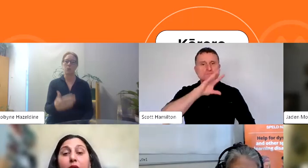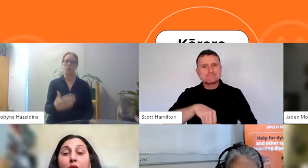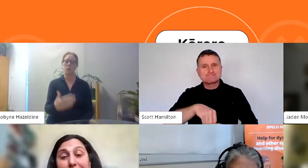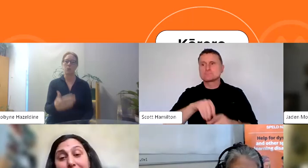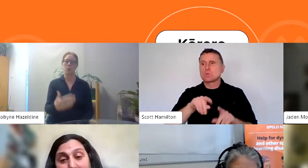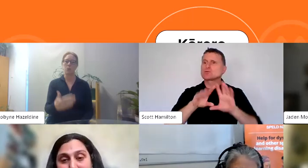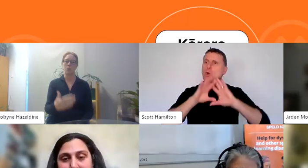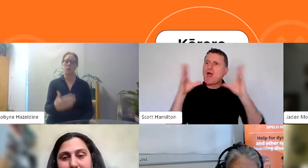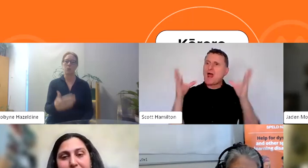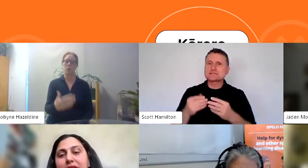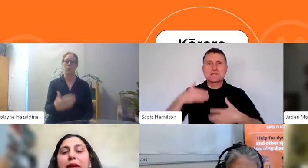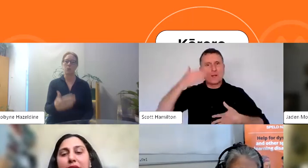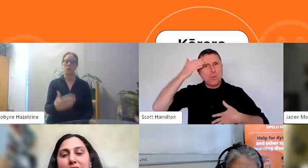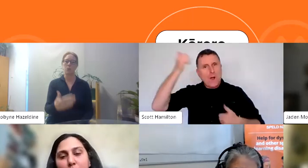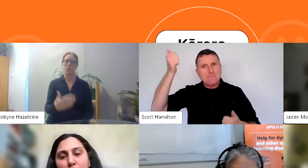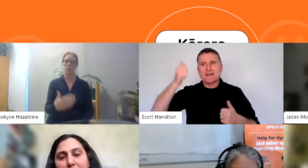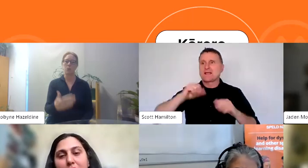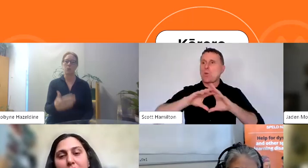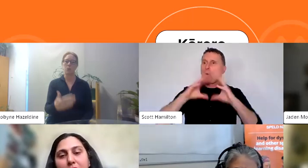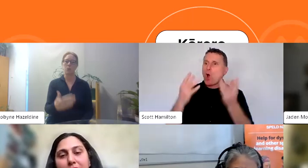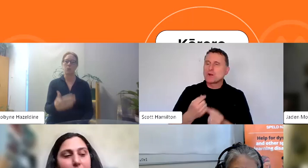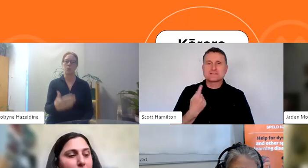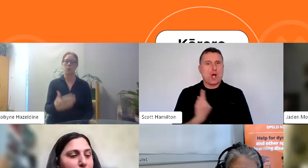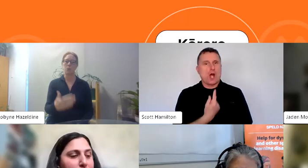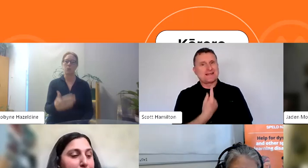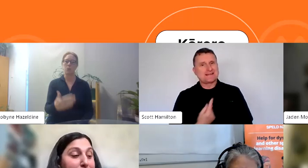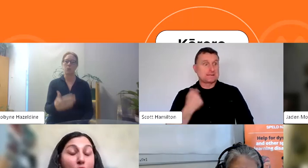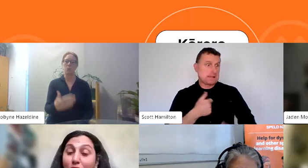their holistic identity is being supported in the education space.